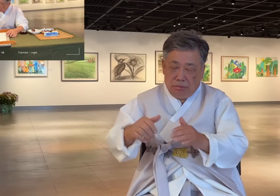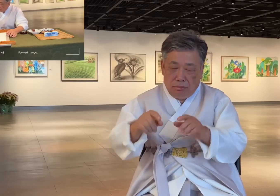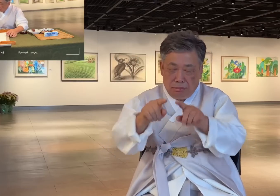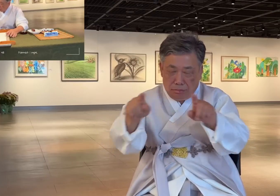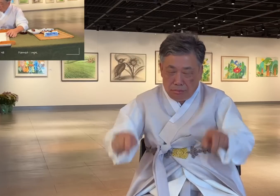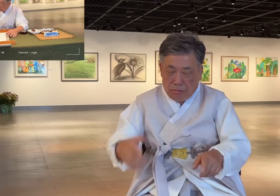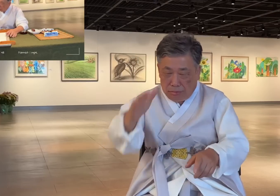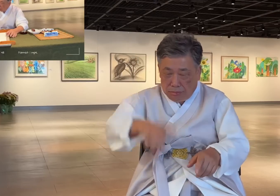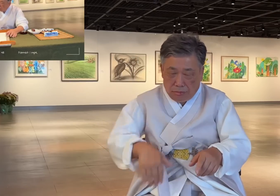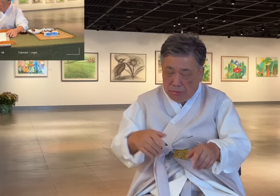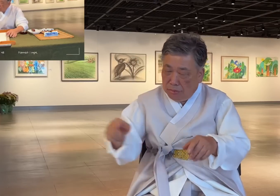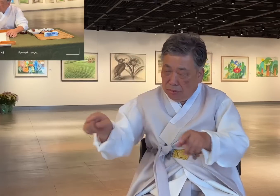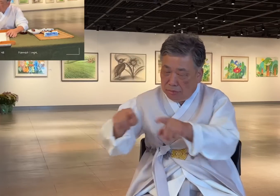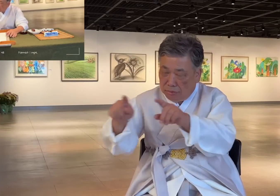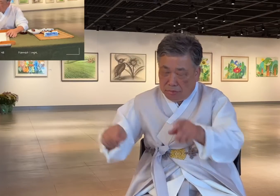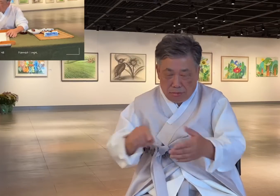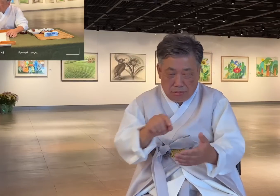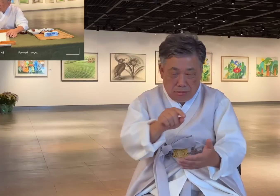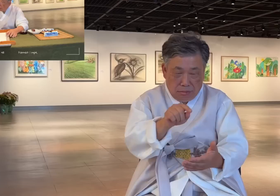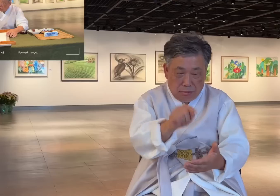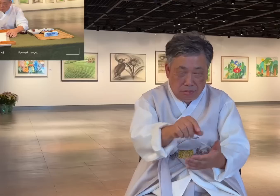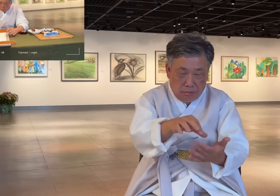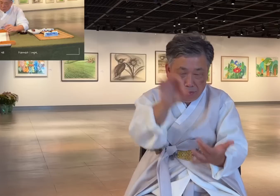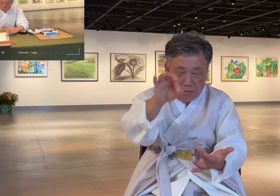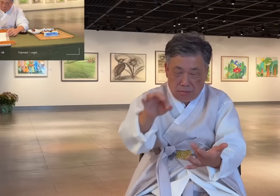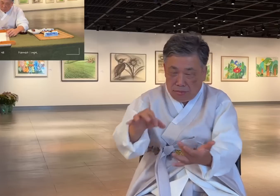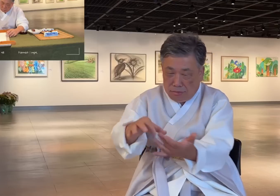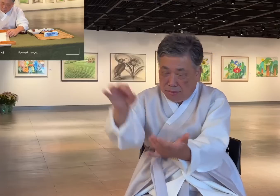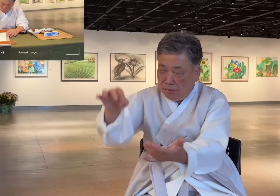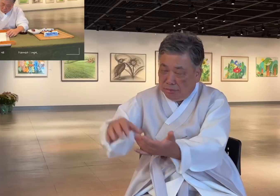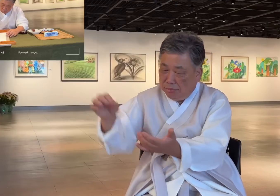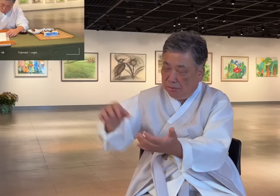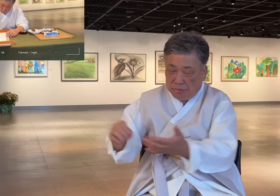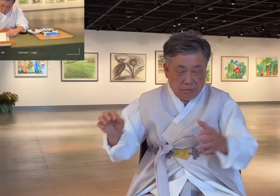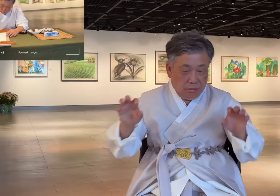He showed me several pictures and